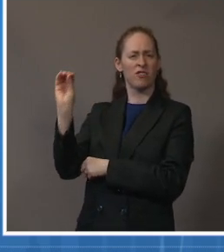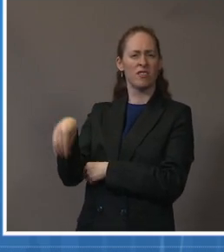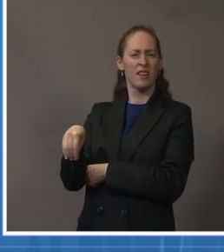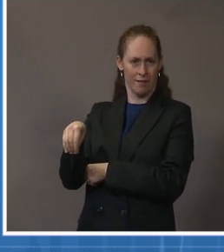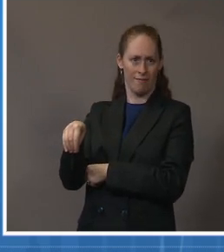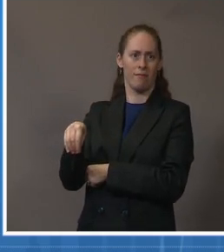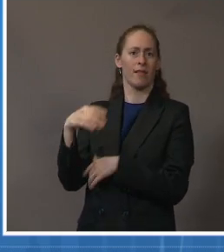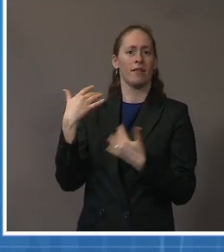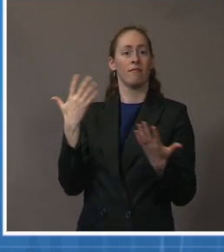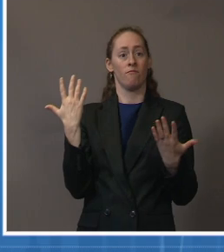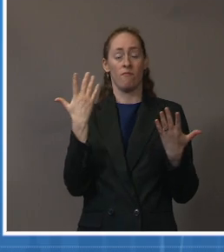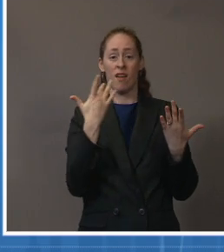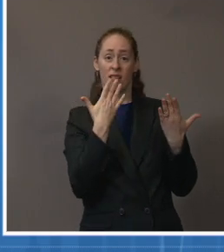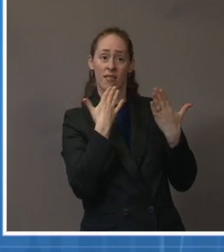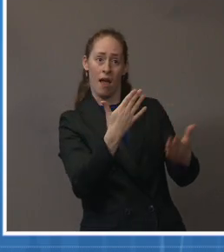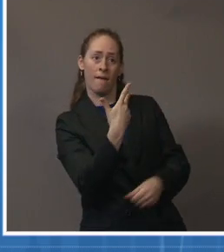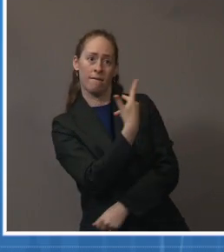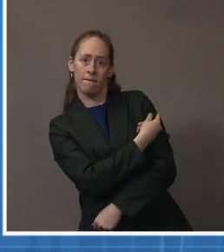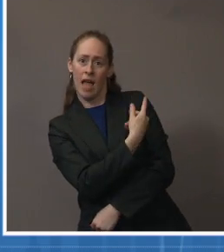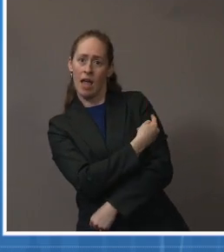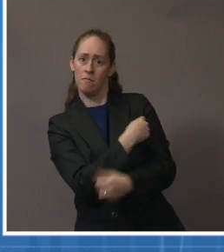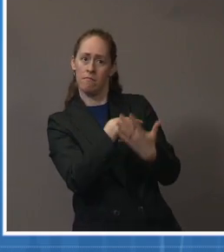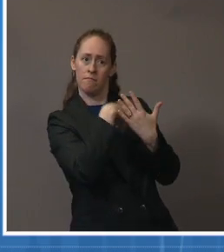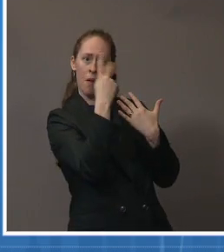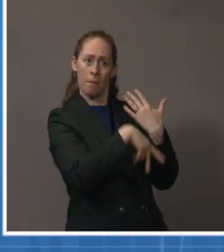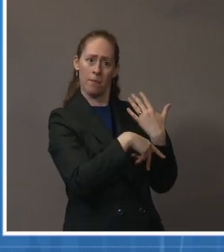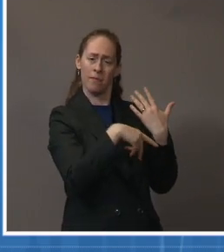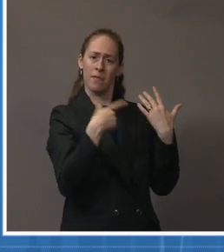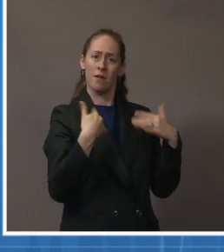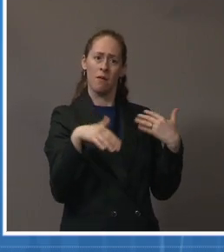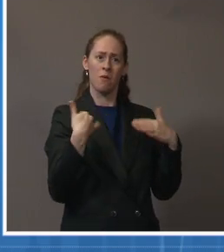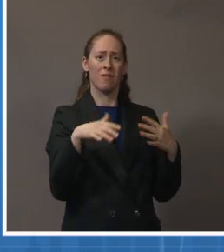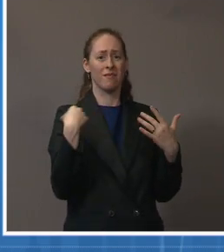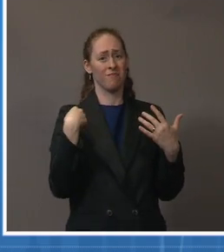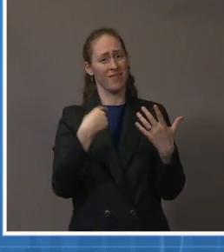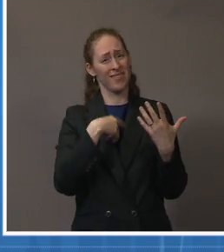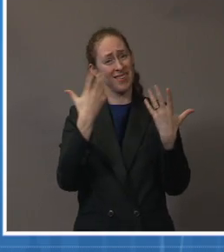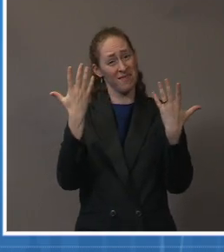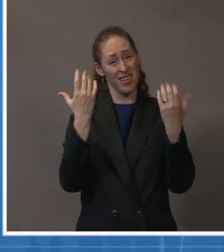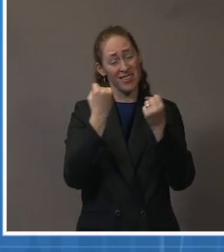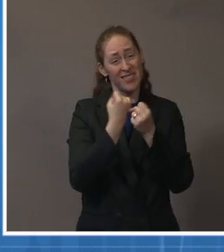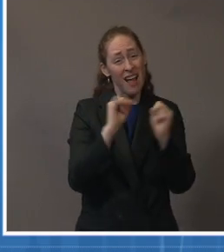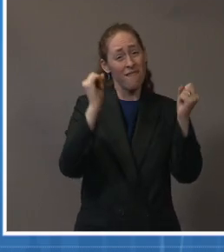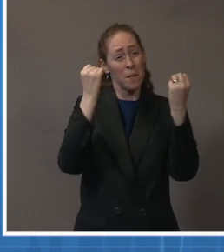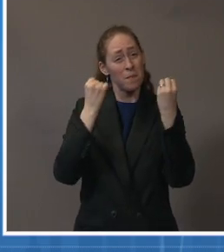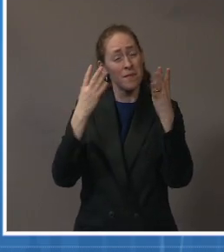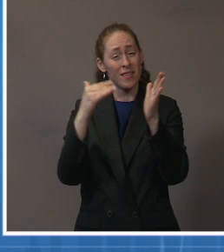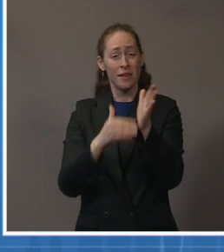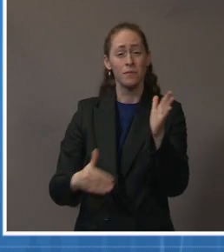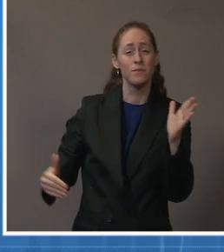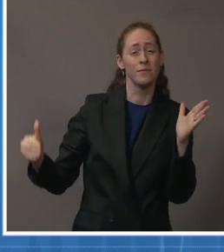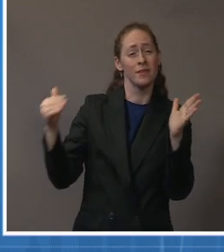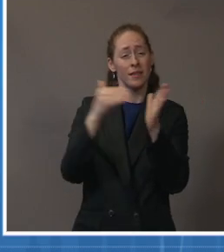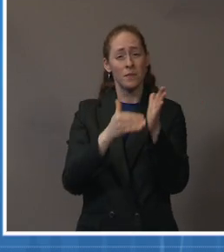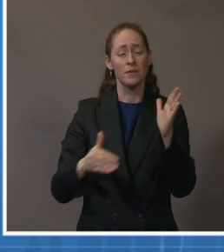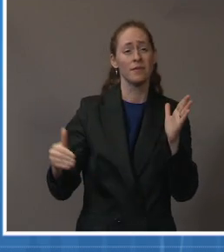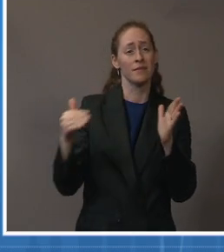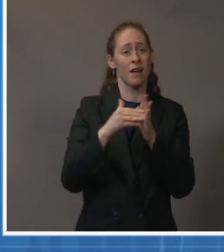isn't just saving tens of thousands of lives. It's letting tens of millions of Americans get back to living their lives.